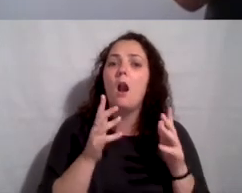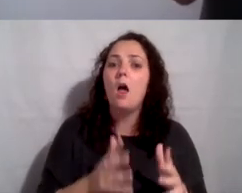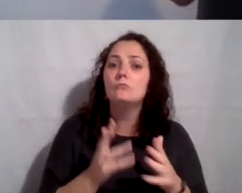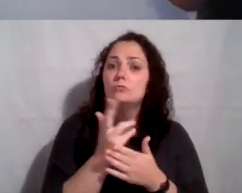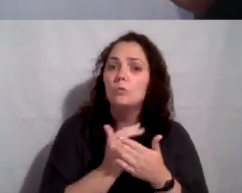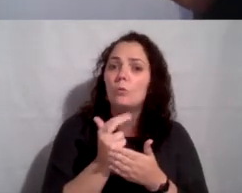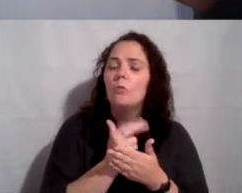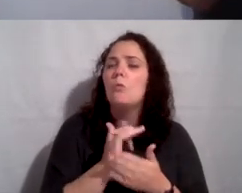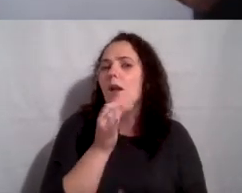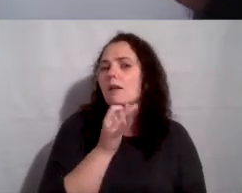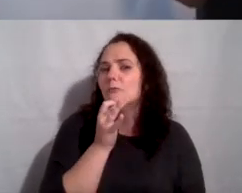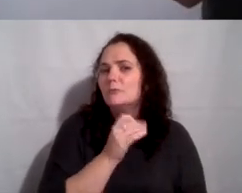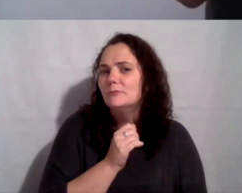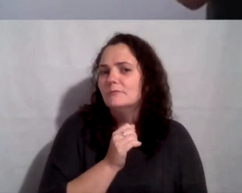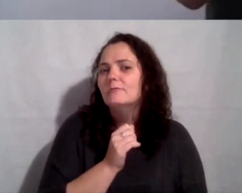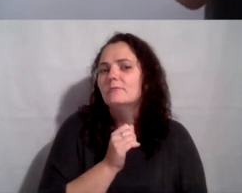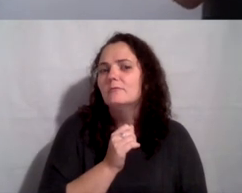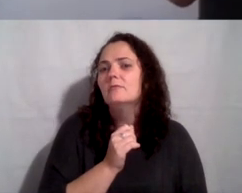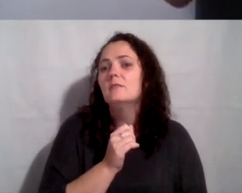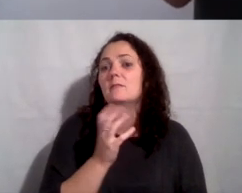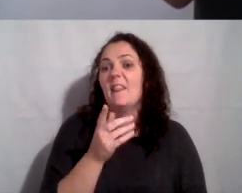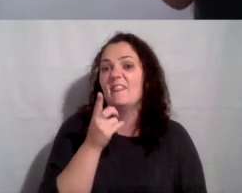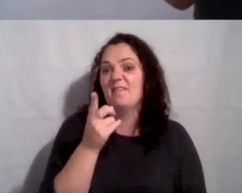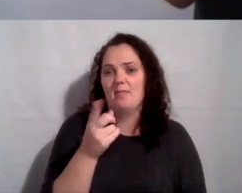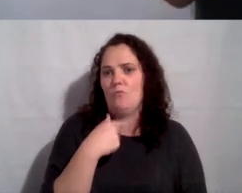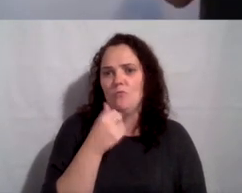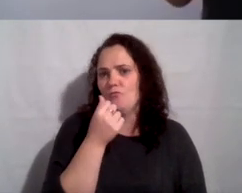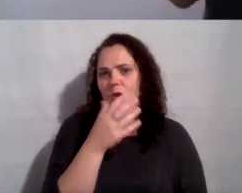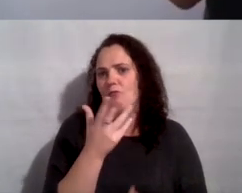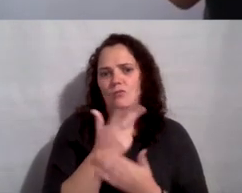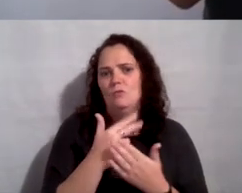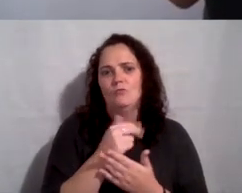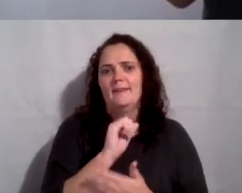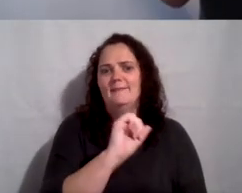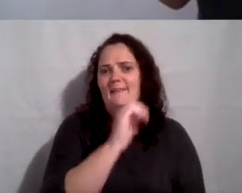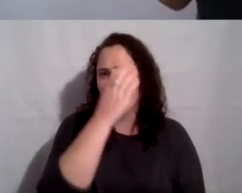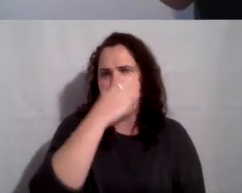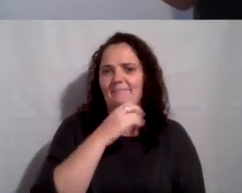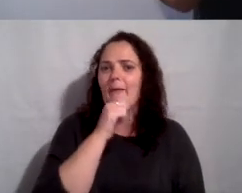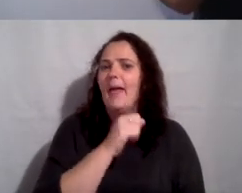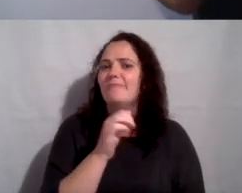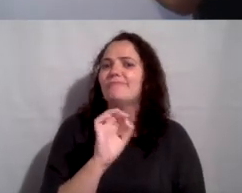particular drawing, I'm choosing not to draw Atticus's head at all because I want to come down and